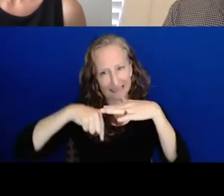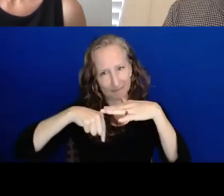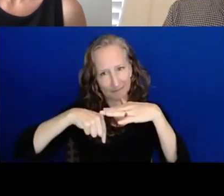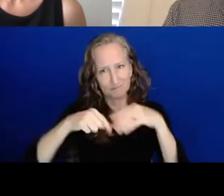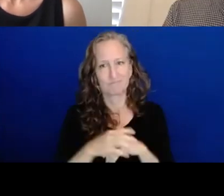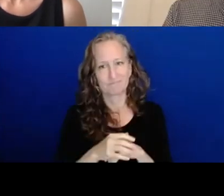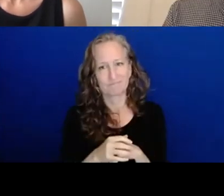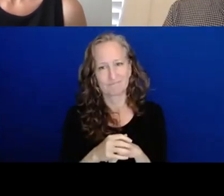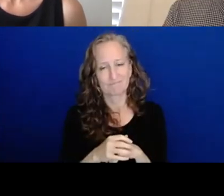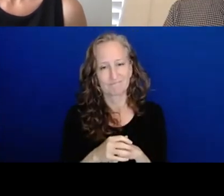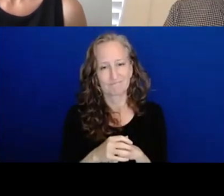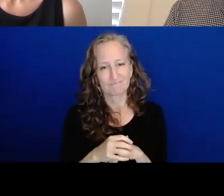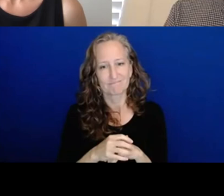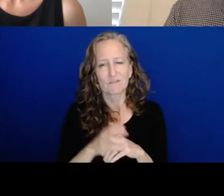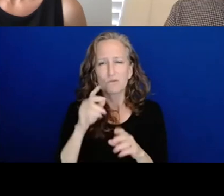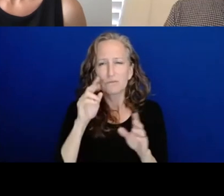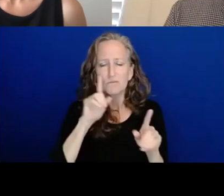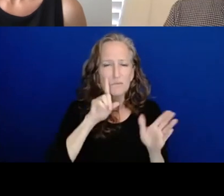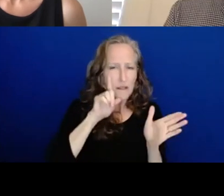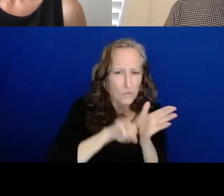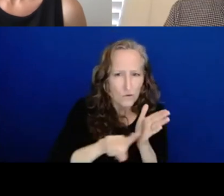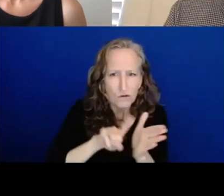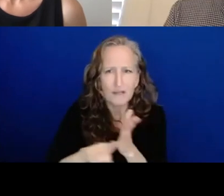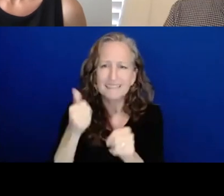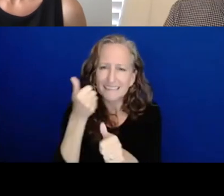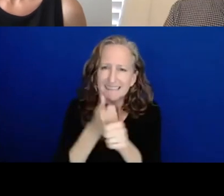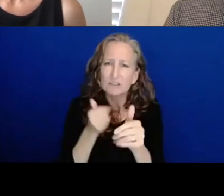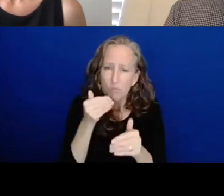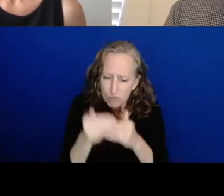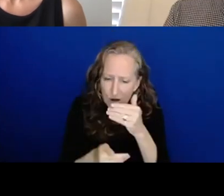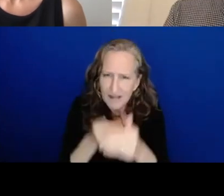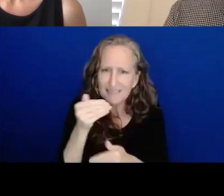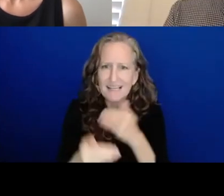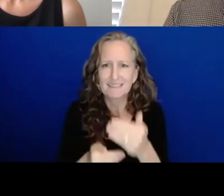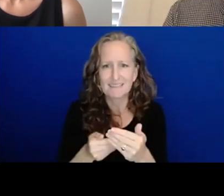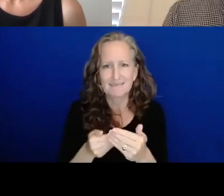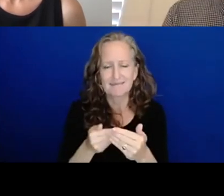at every single process that touches people. Which is all the processes, right? So, that's